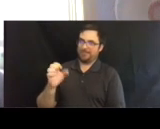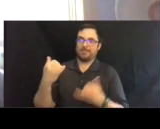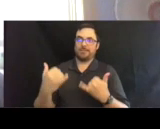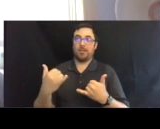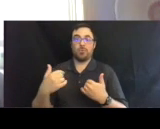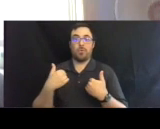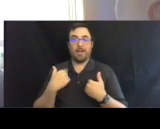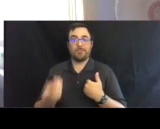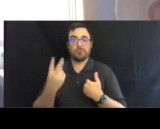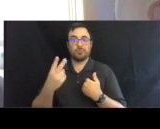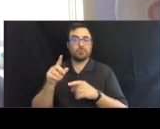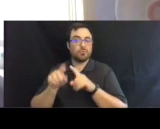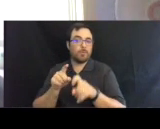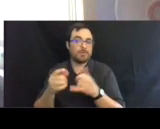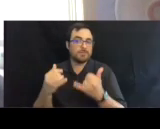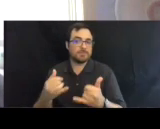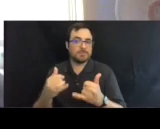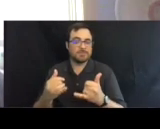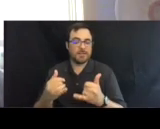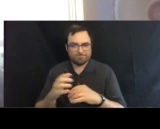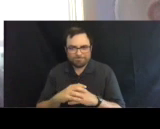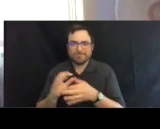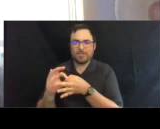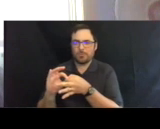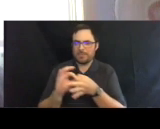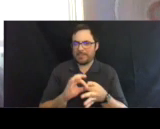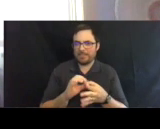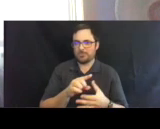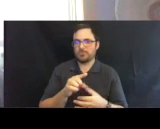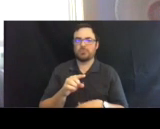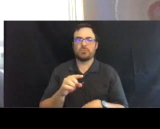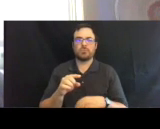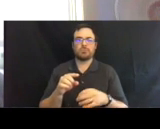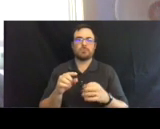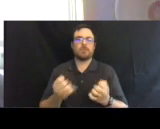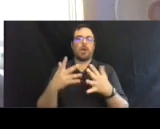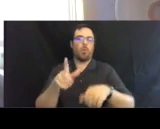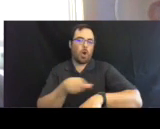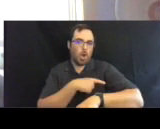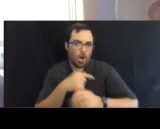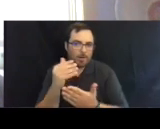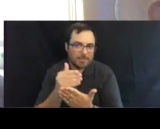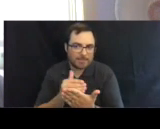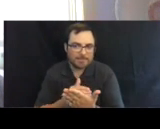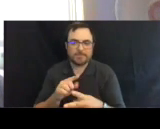in. So they're kind of related to like length of lessons or how often